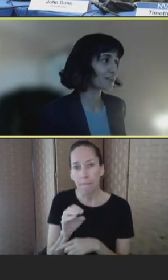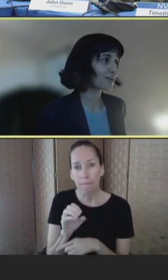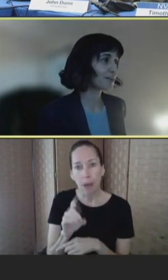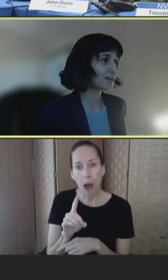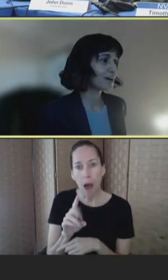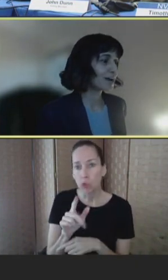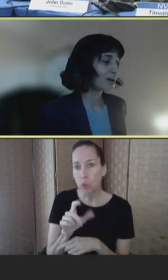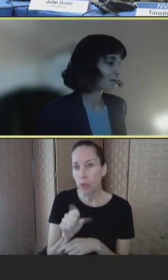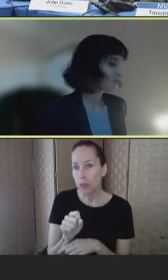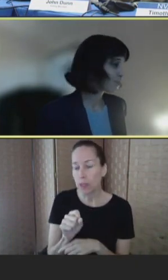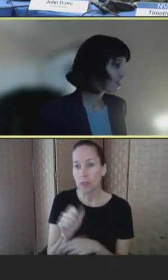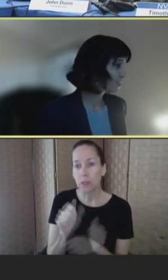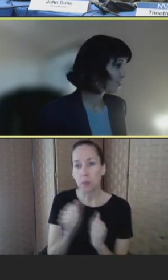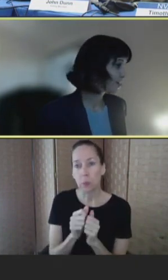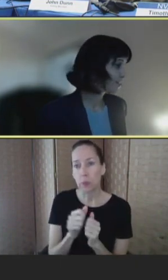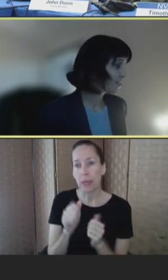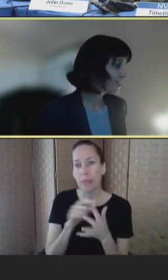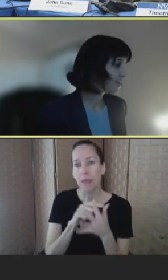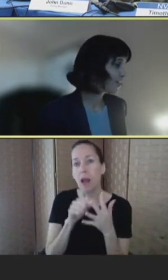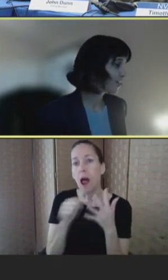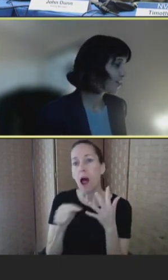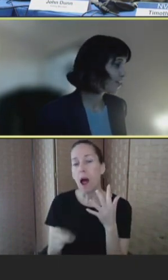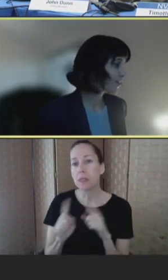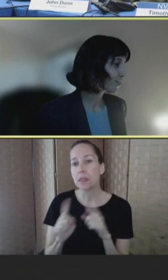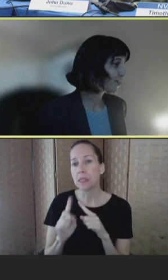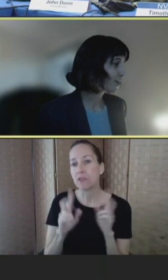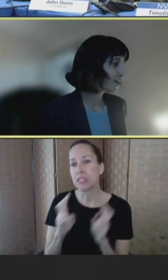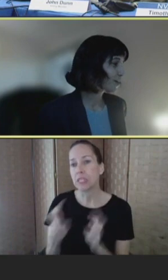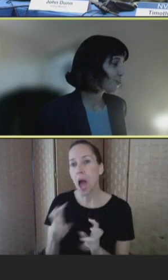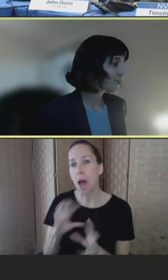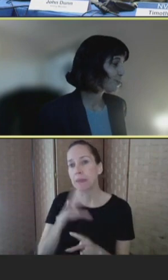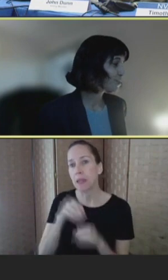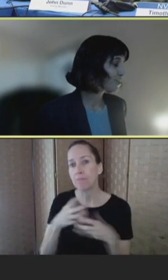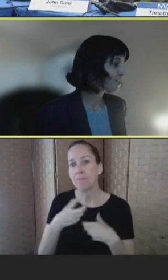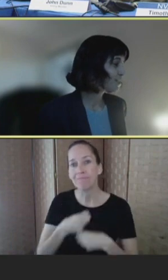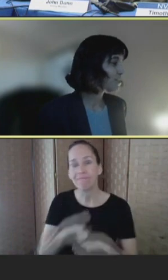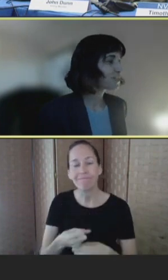I would also like to see if any of the other contributors to this session,